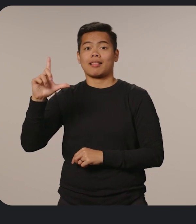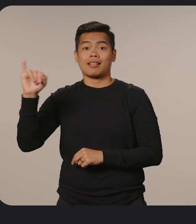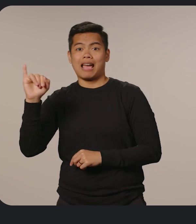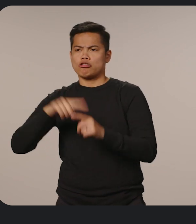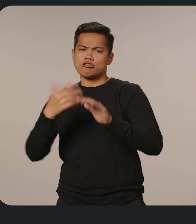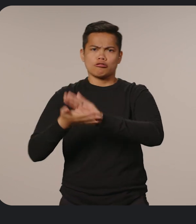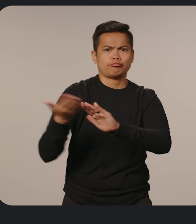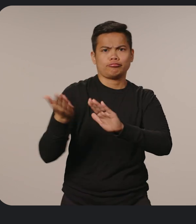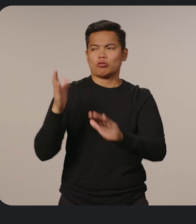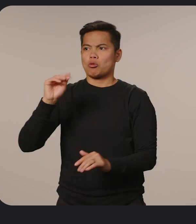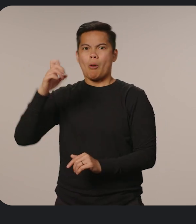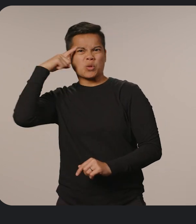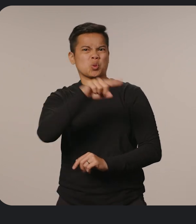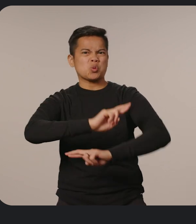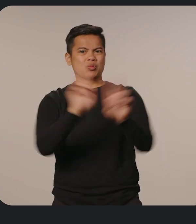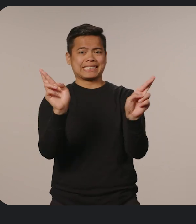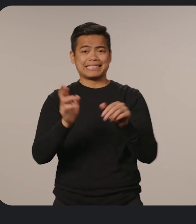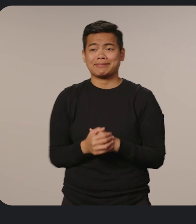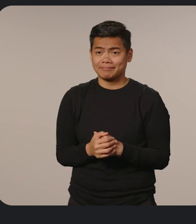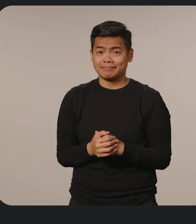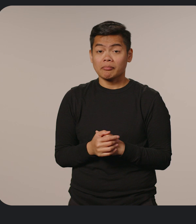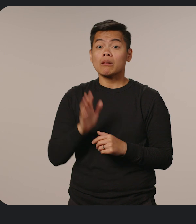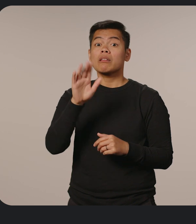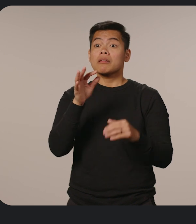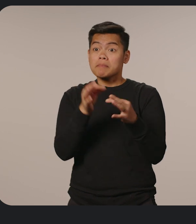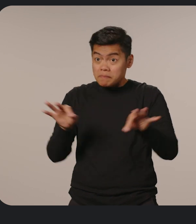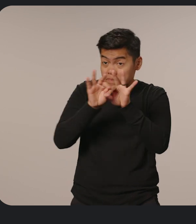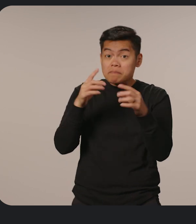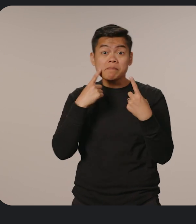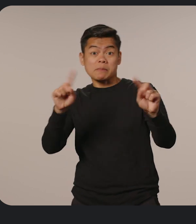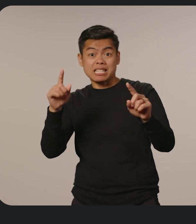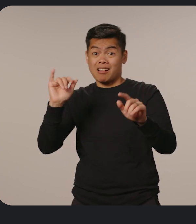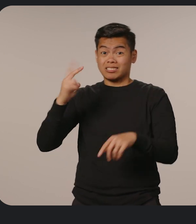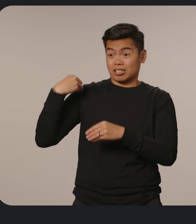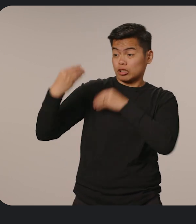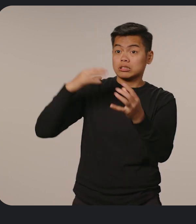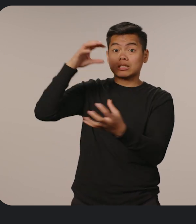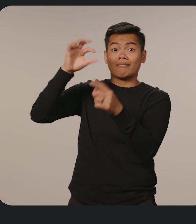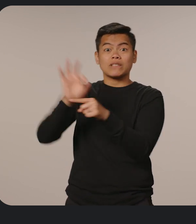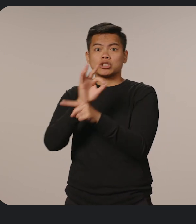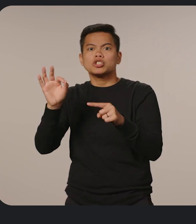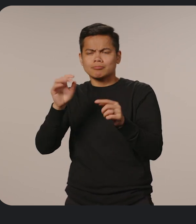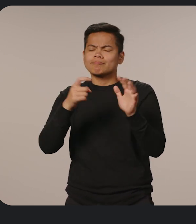announcements about second generation Cloud functions but it still takes time